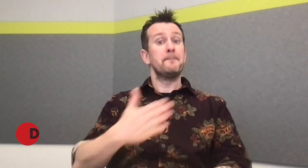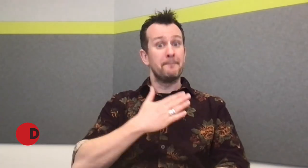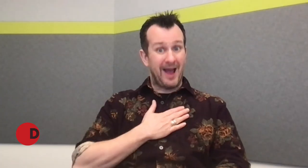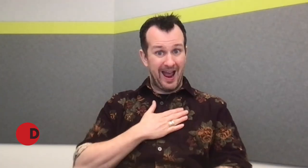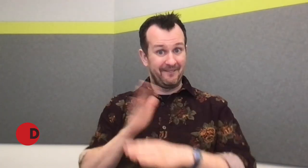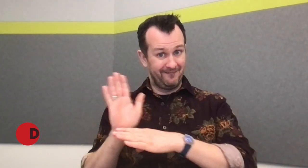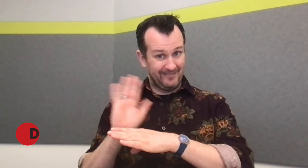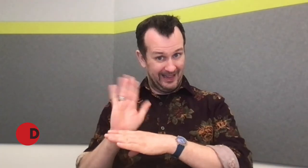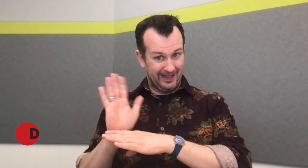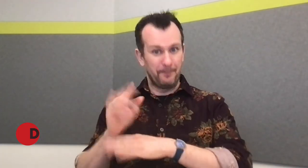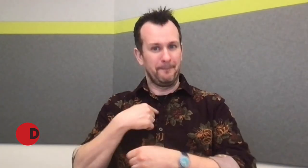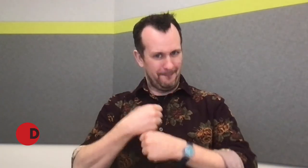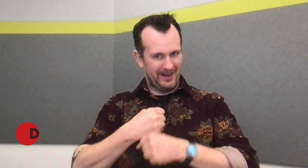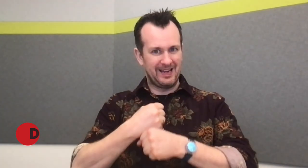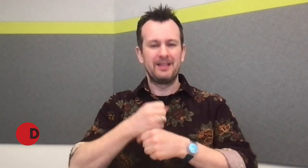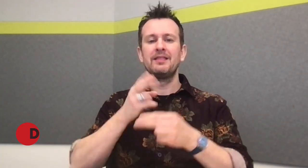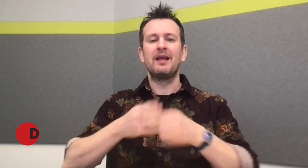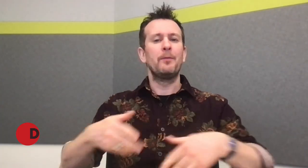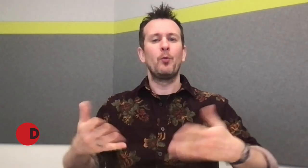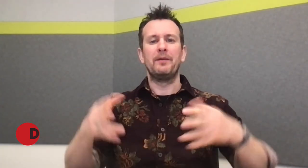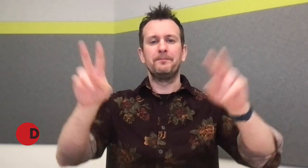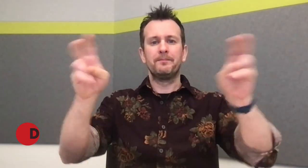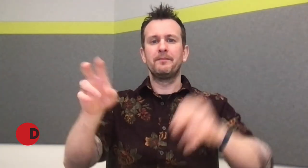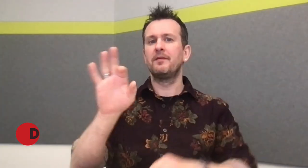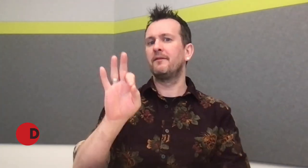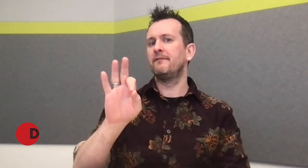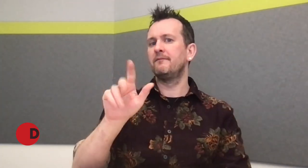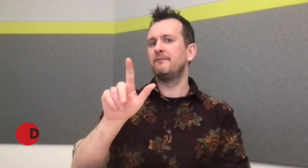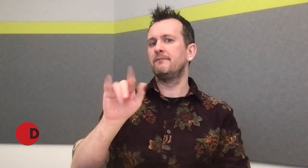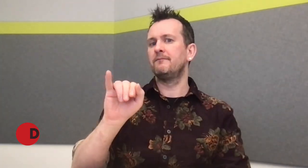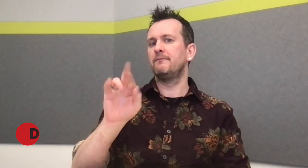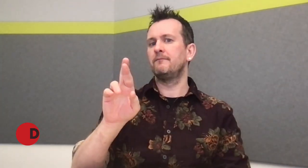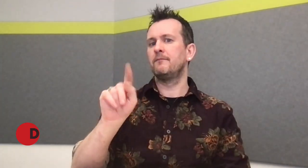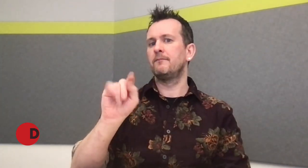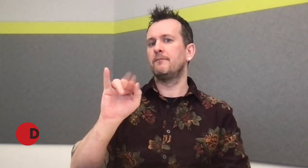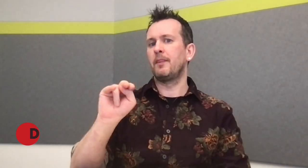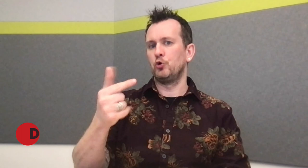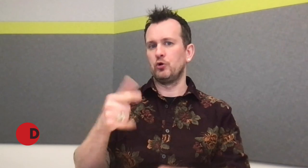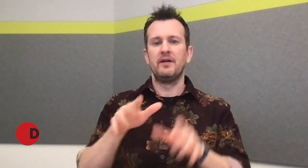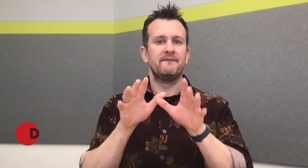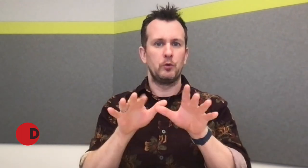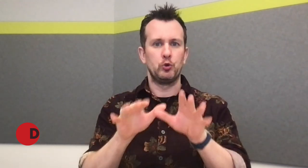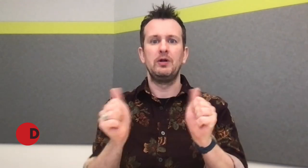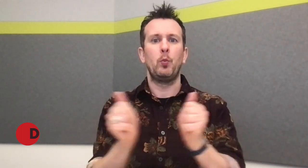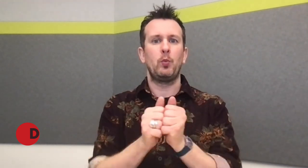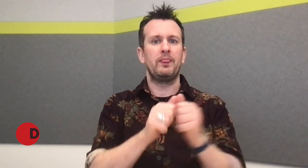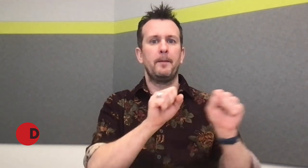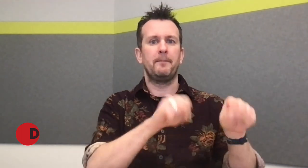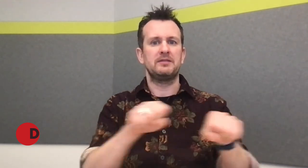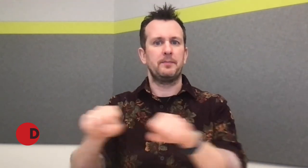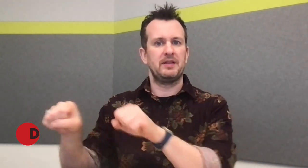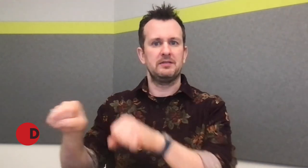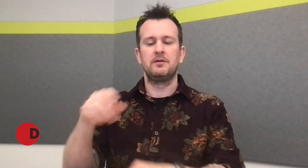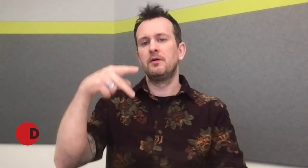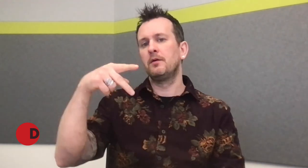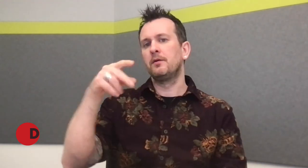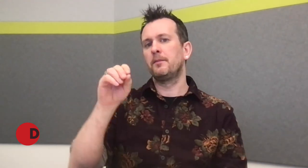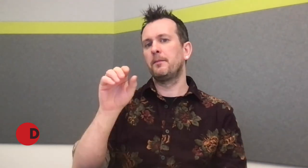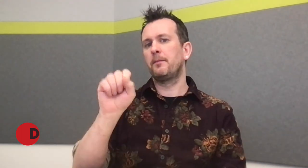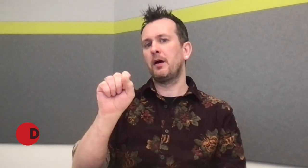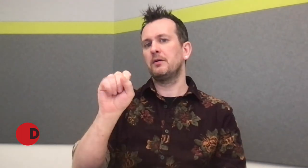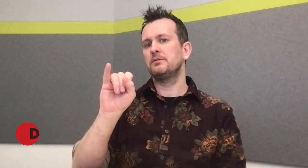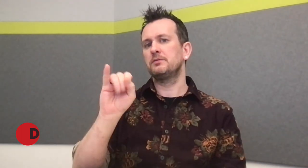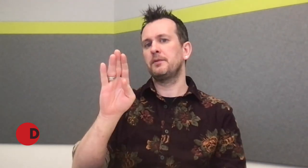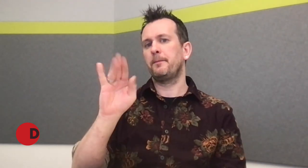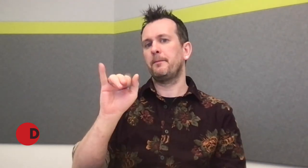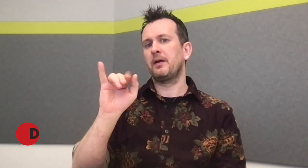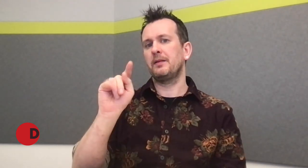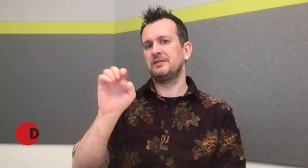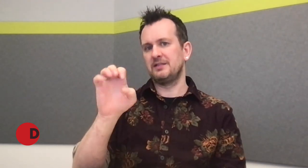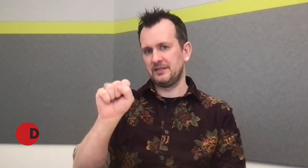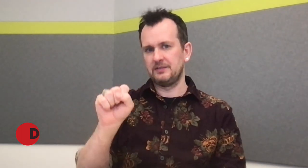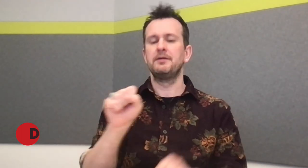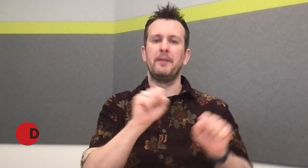The film I made is called “Flirting With Possibilities.”